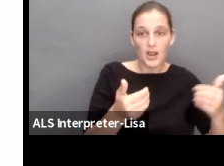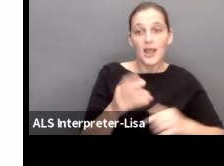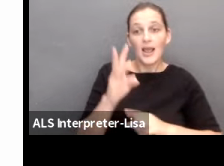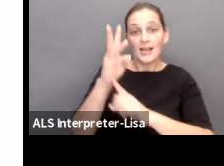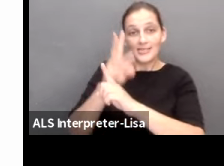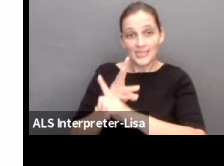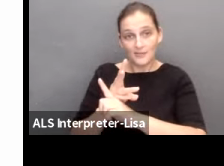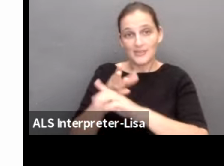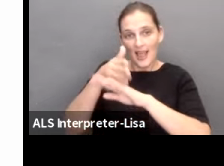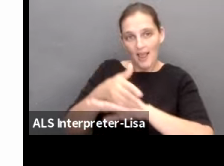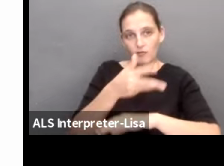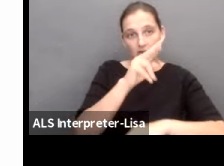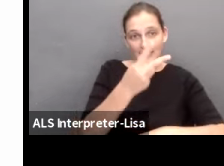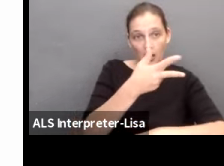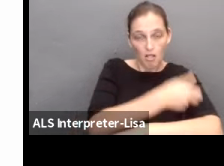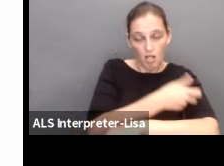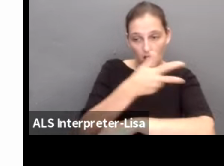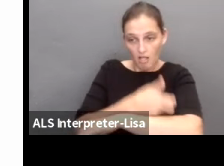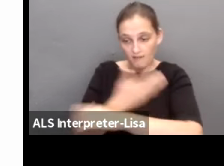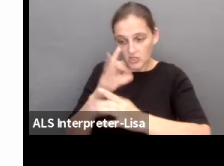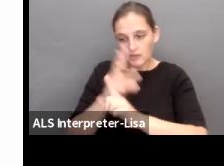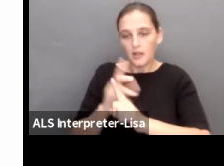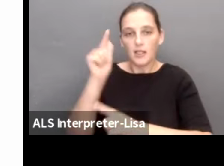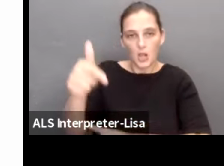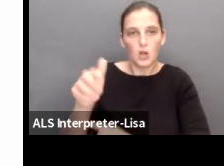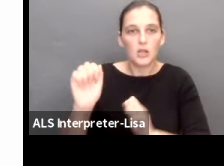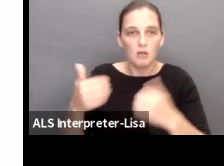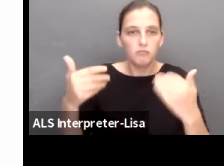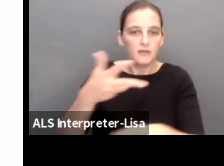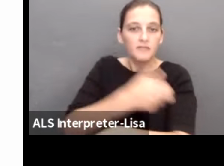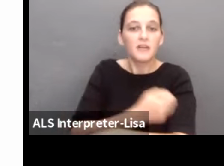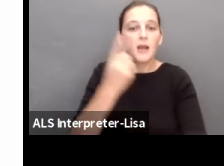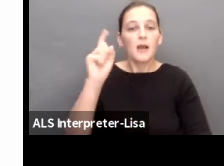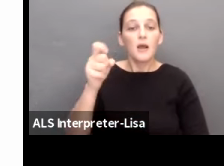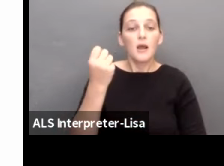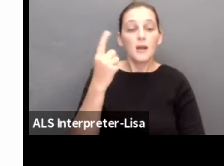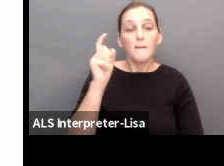that series, you also have to be 18 years or older. The reason that's important to remember